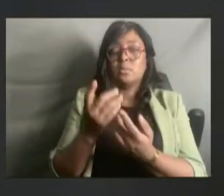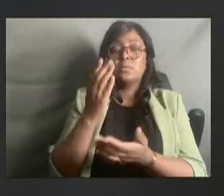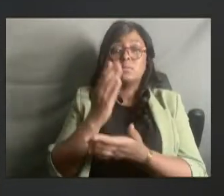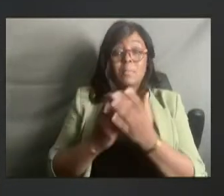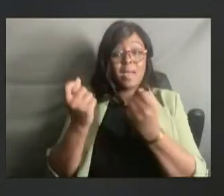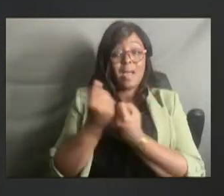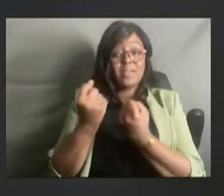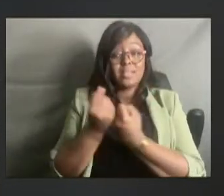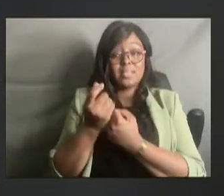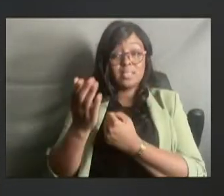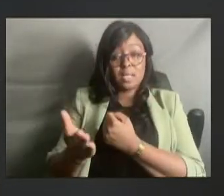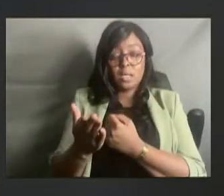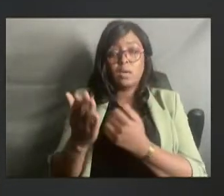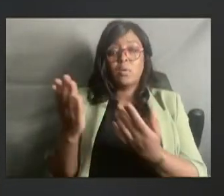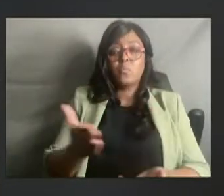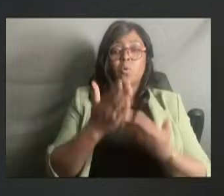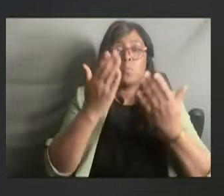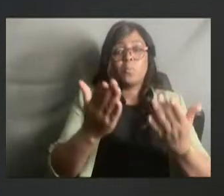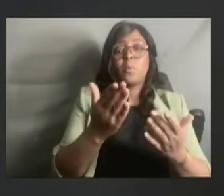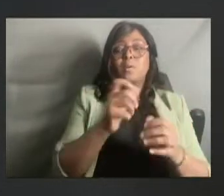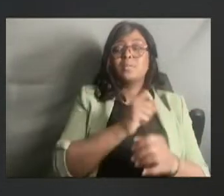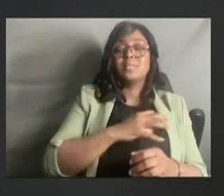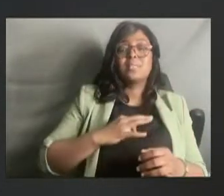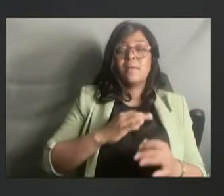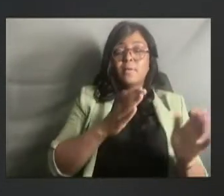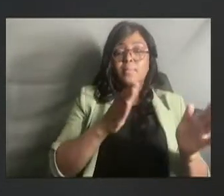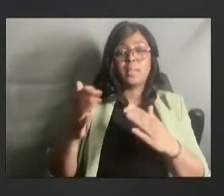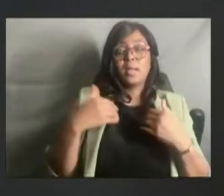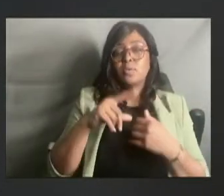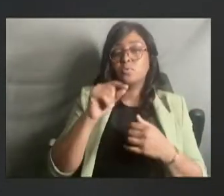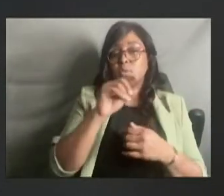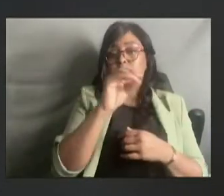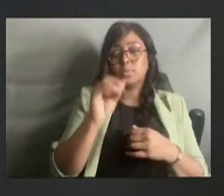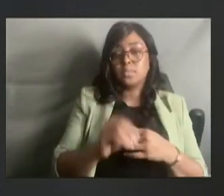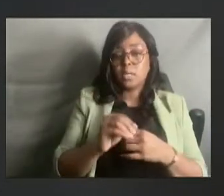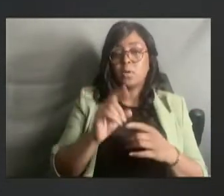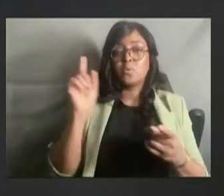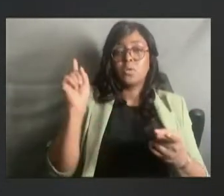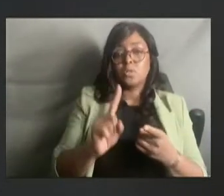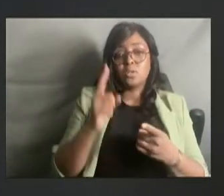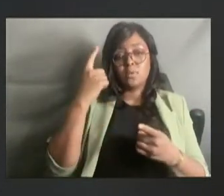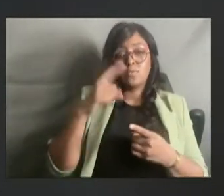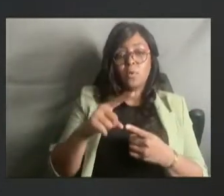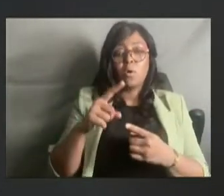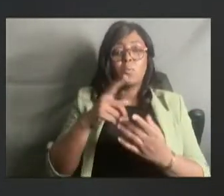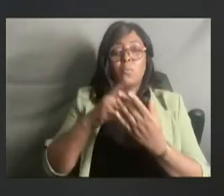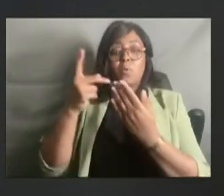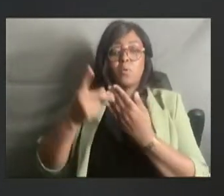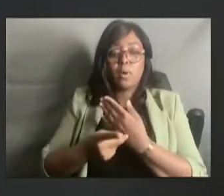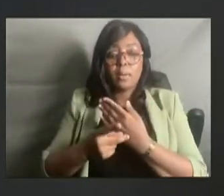for the counseling team. So there's some advocacy there.